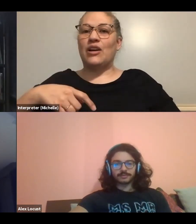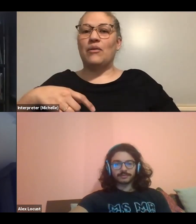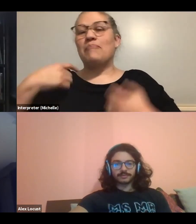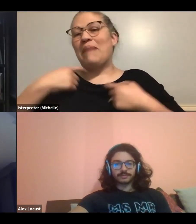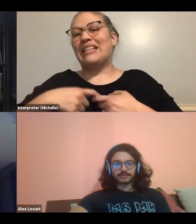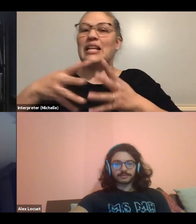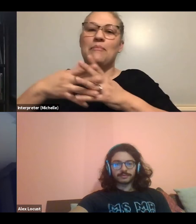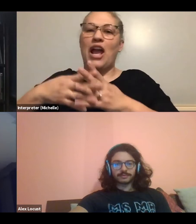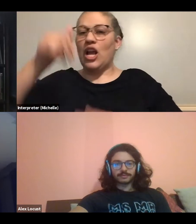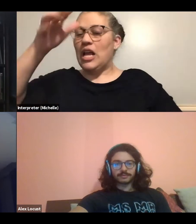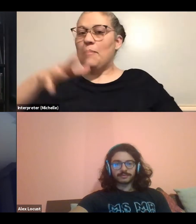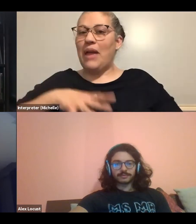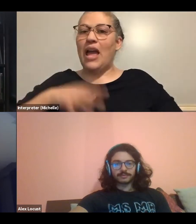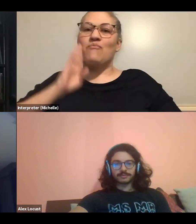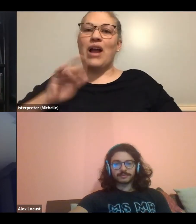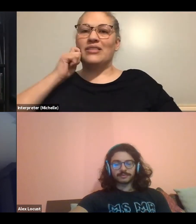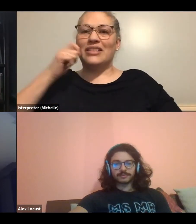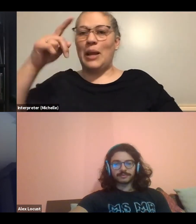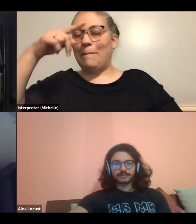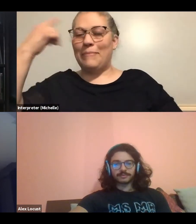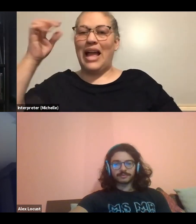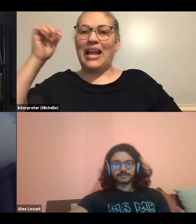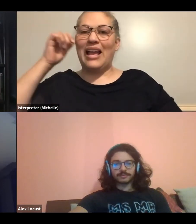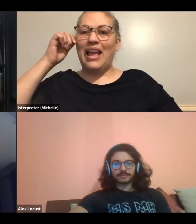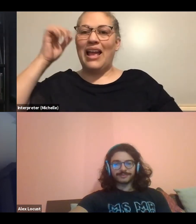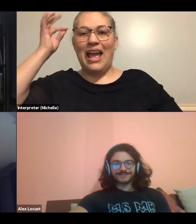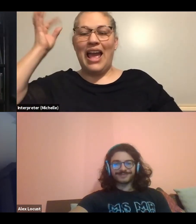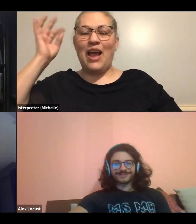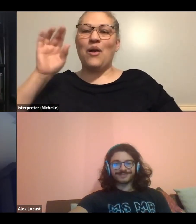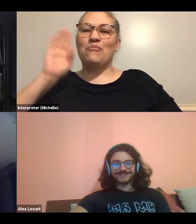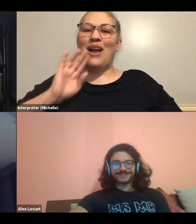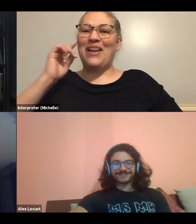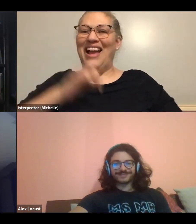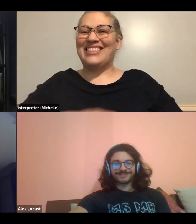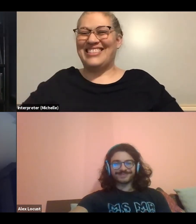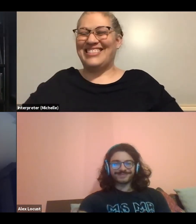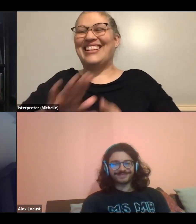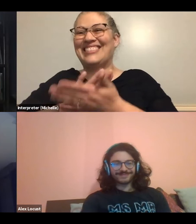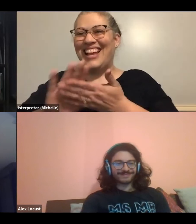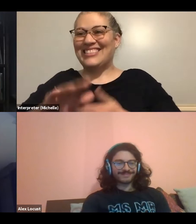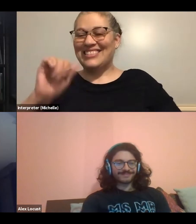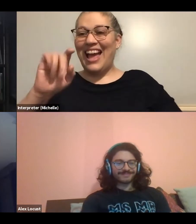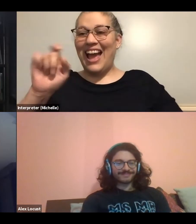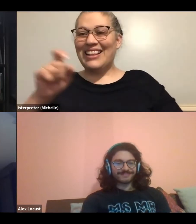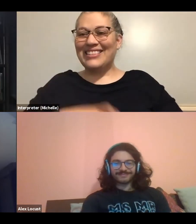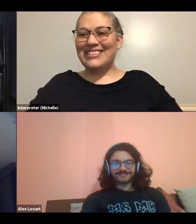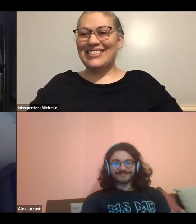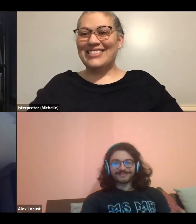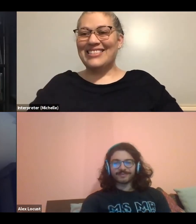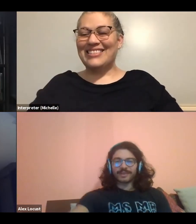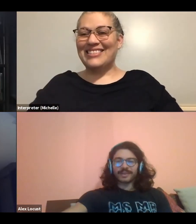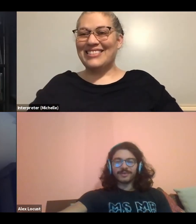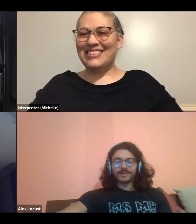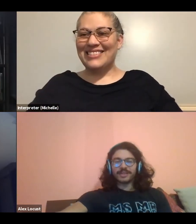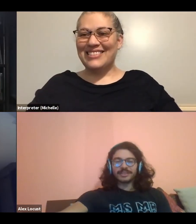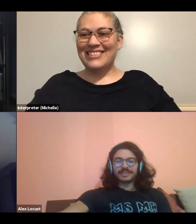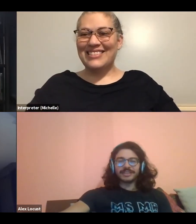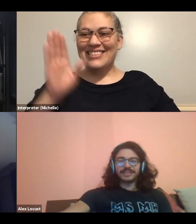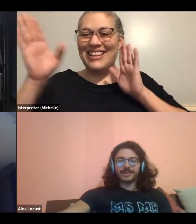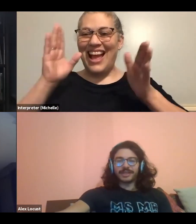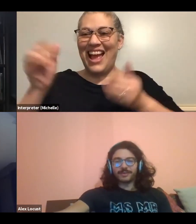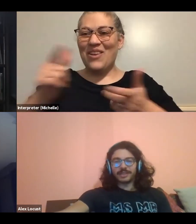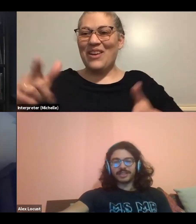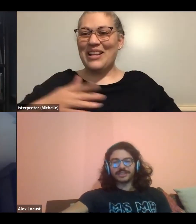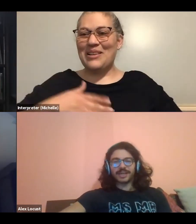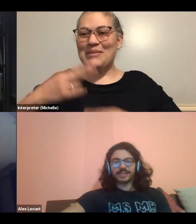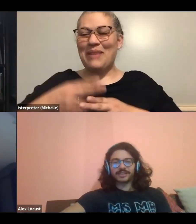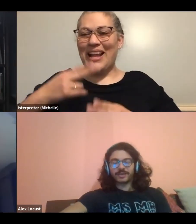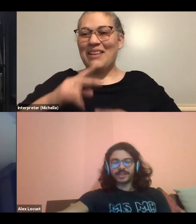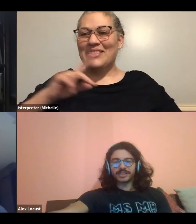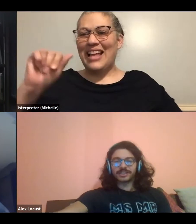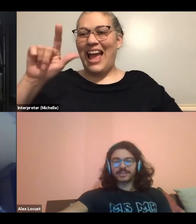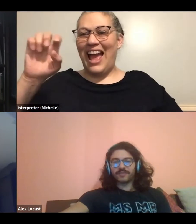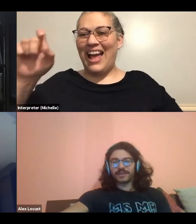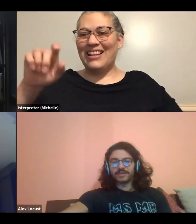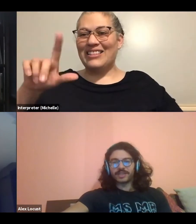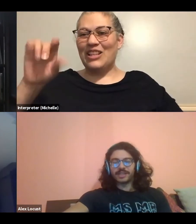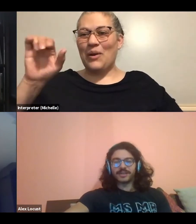Matthew Alaniz: hi my name is Matthew Alaniz, I am a screenwriter and script consultant living in Austin Texas, I am Latino male Mexican American brown skin black hair brown eyes.